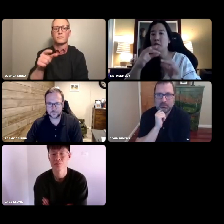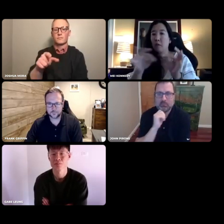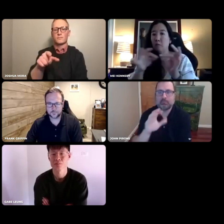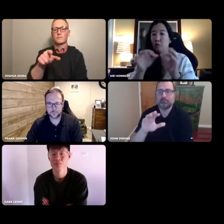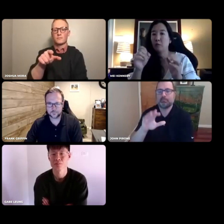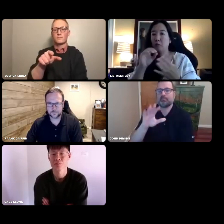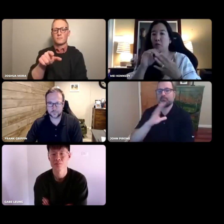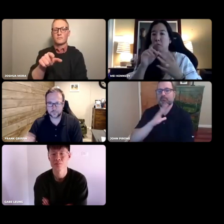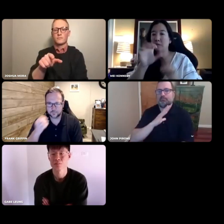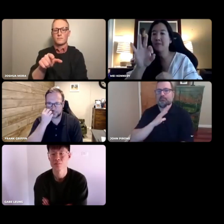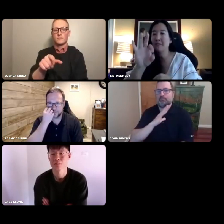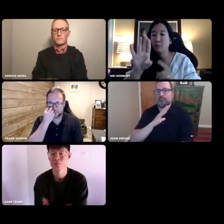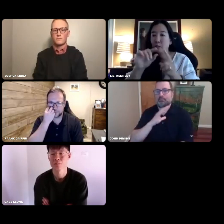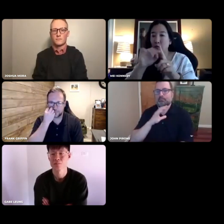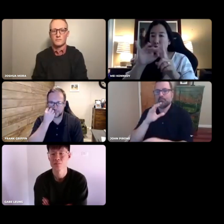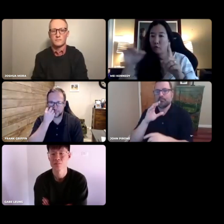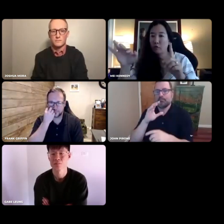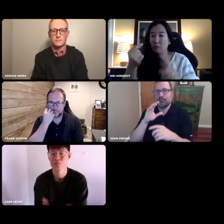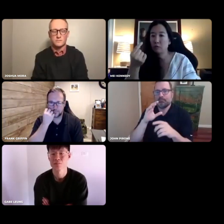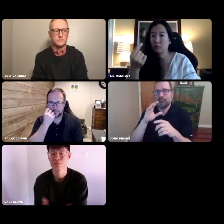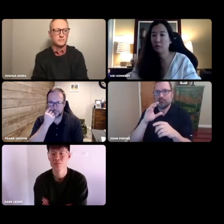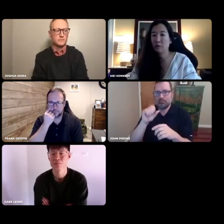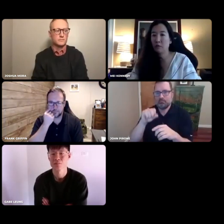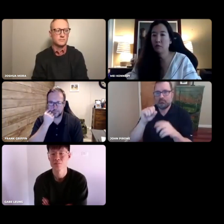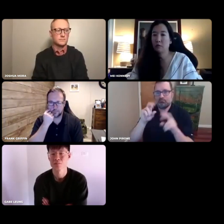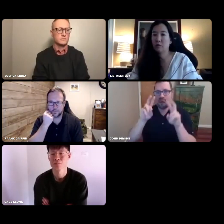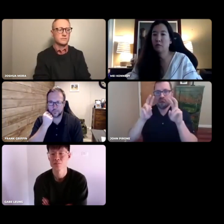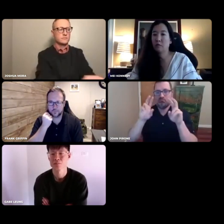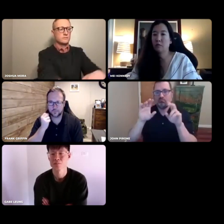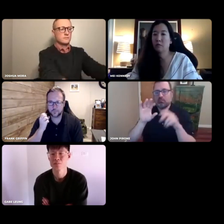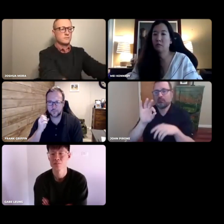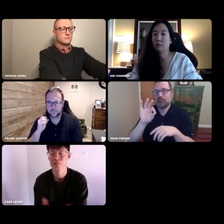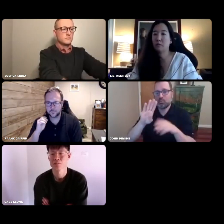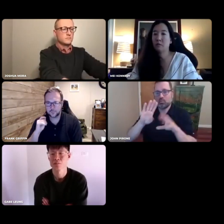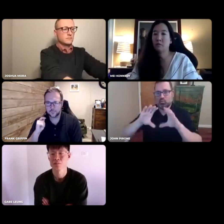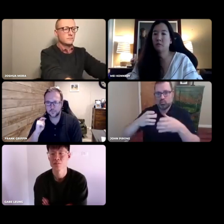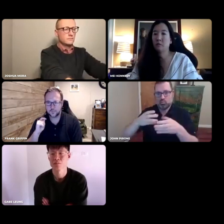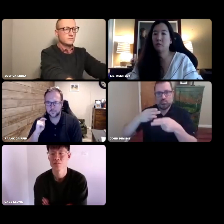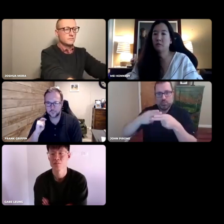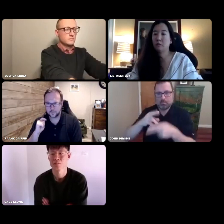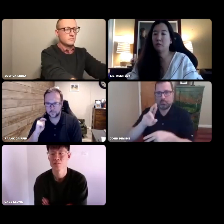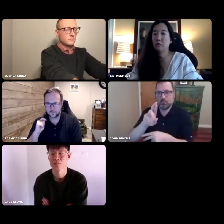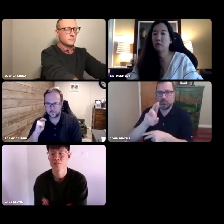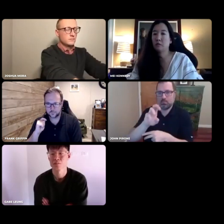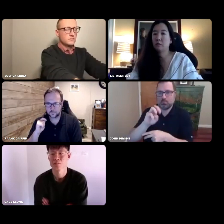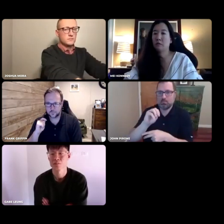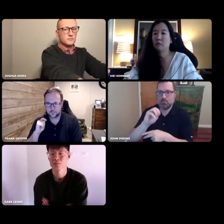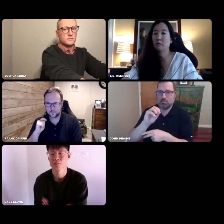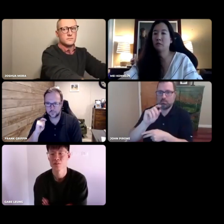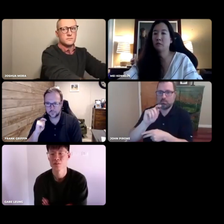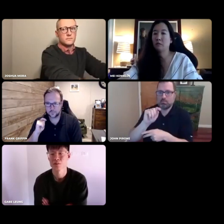So the interpreter can say the exact word for the audience.